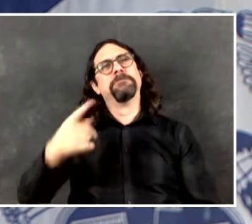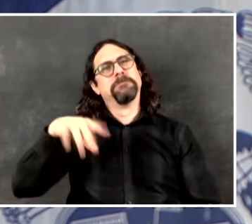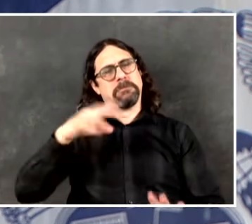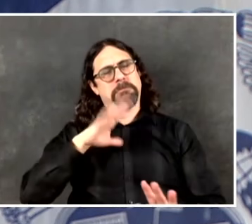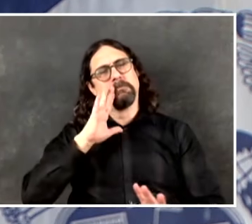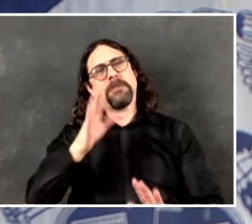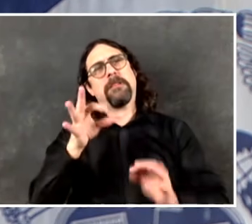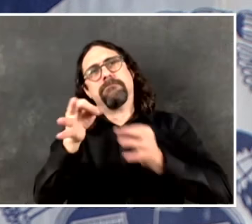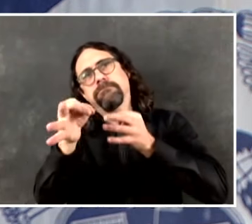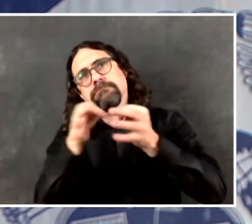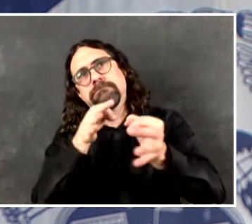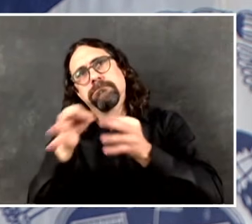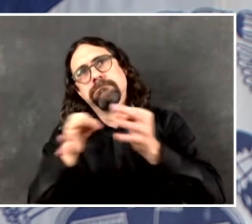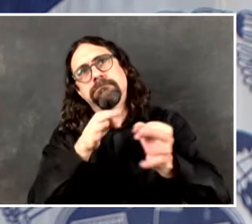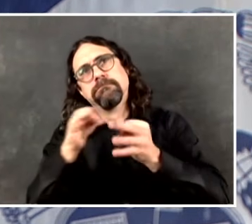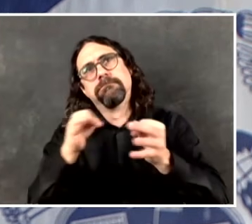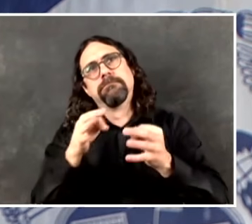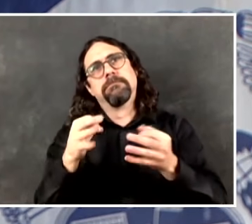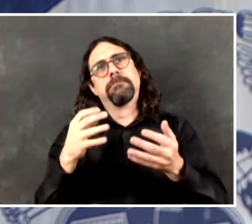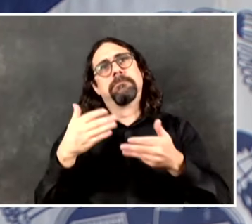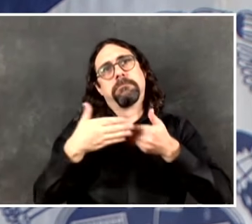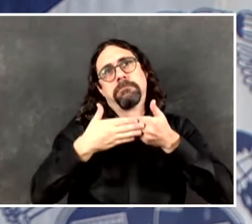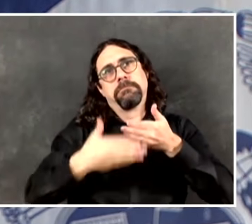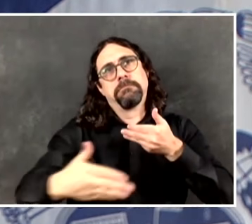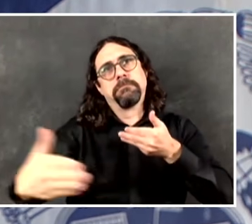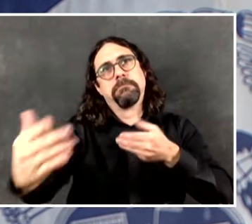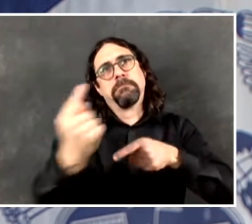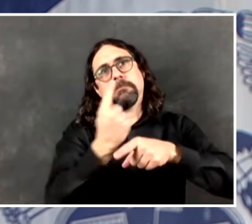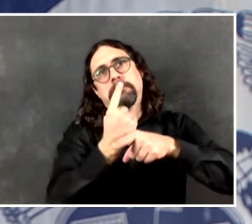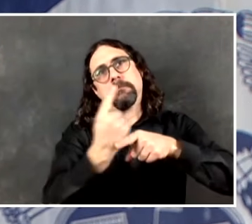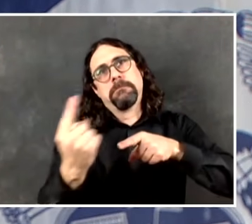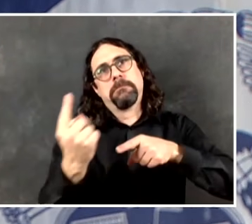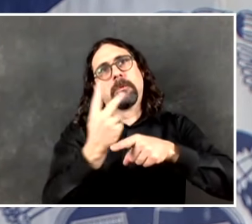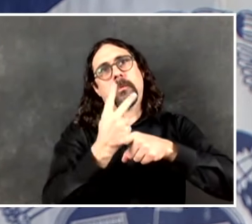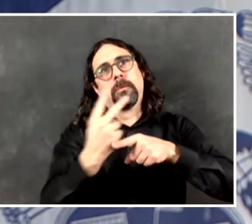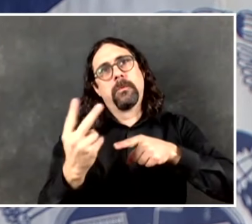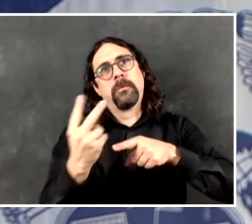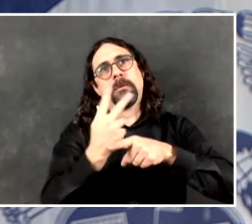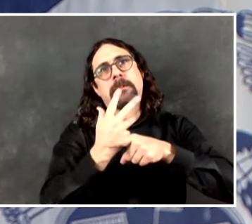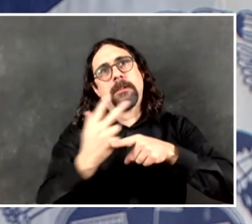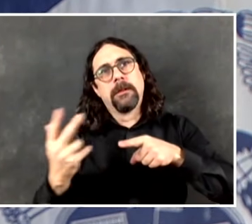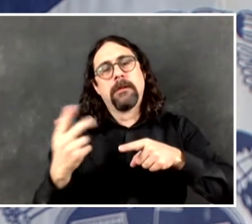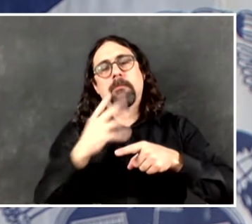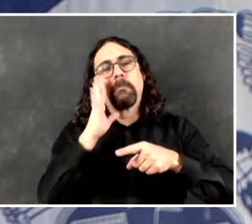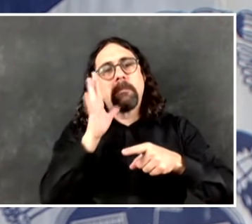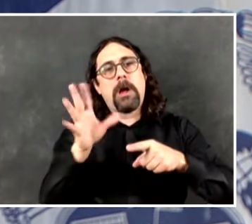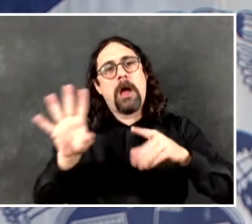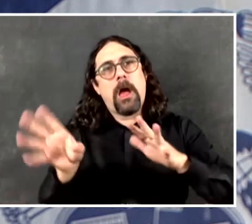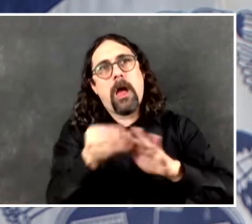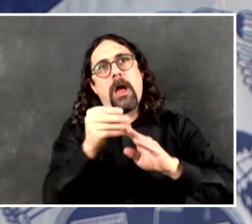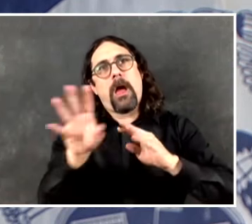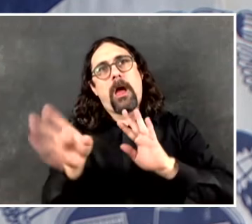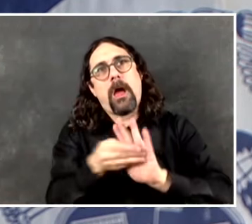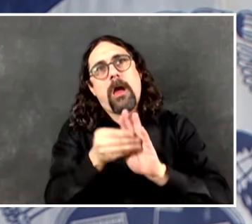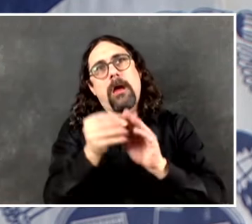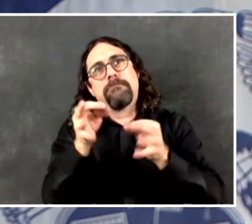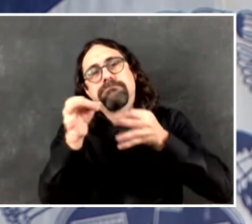TO RESTART. THE FIRST STEPS AND THEN OVER THE WEEKS AHEAD AND THE MONTHS HEAAD, A DEEPER VISION OF WHAT A FAIR